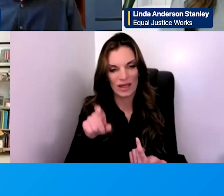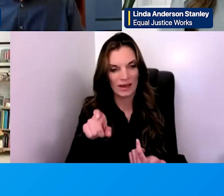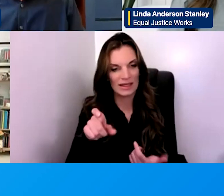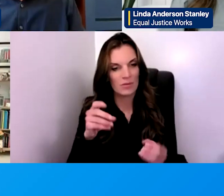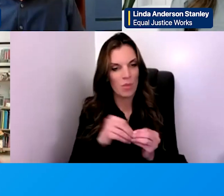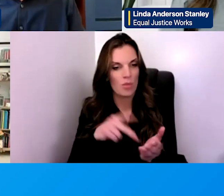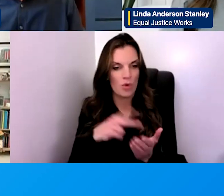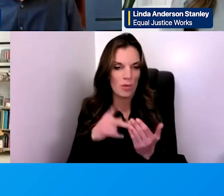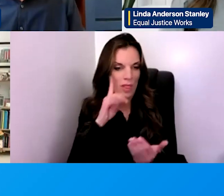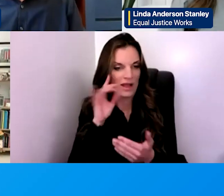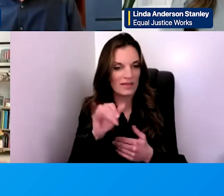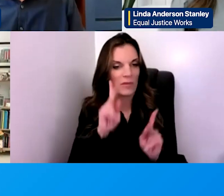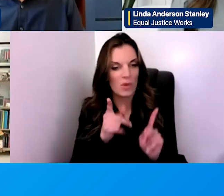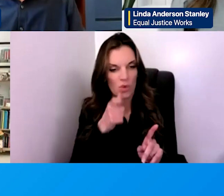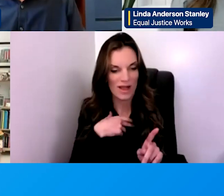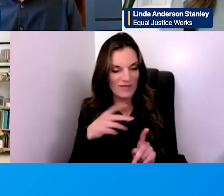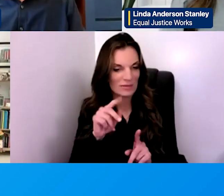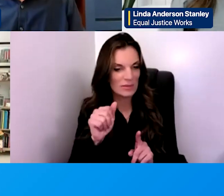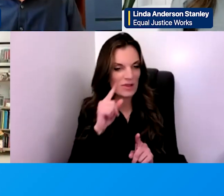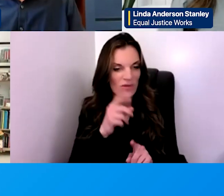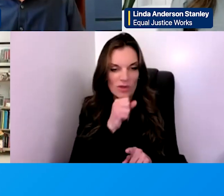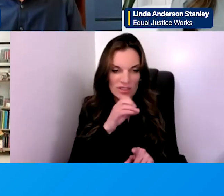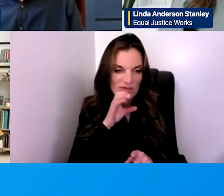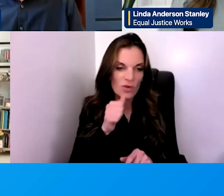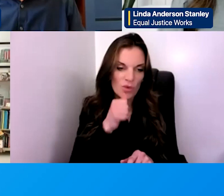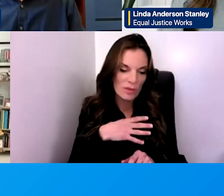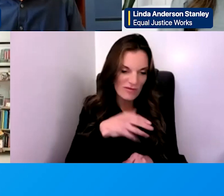like that for people with disabilities, for elders, for women, for Black communities.